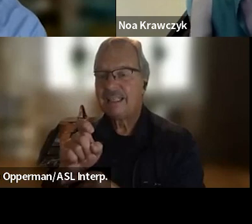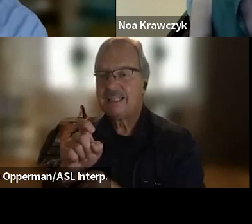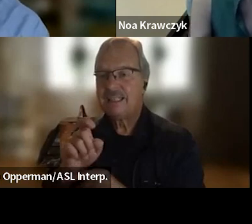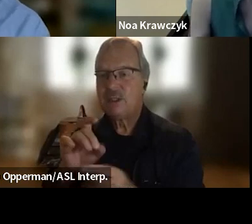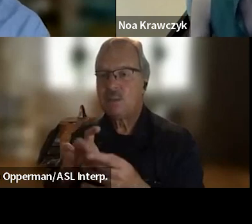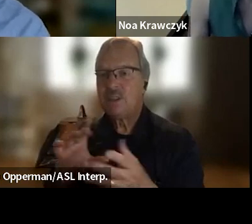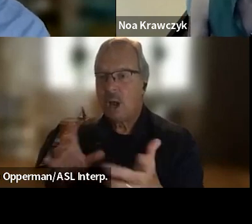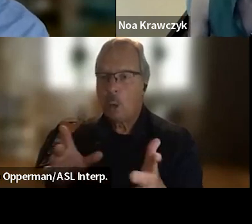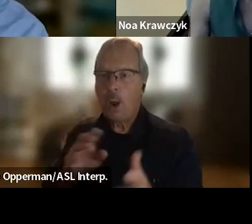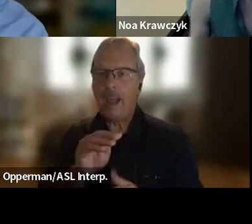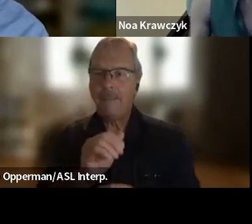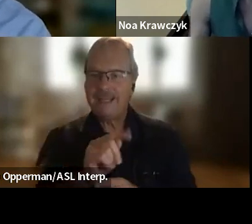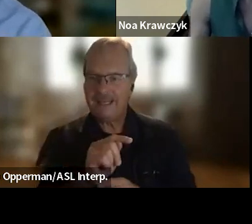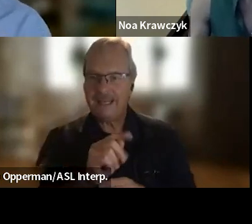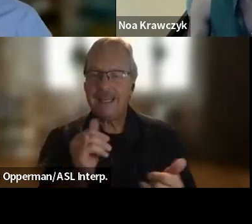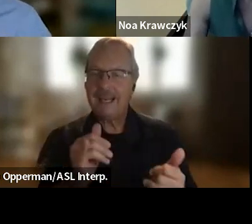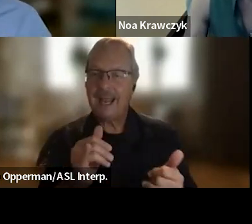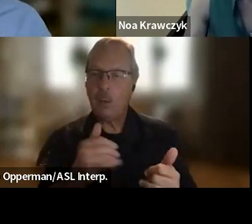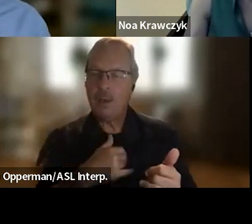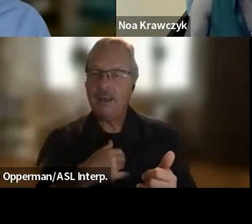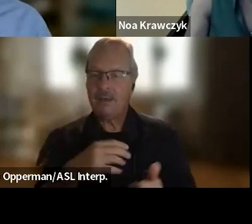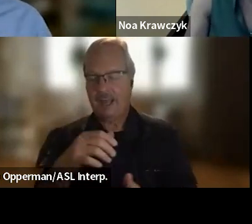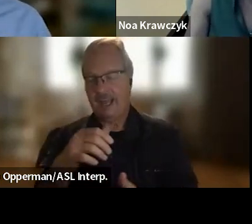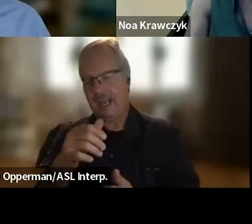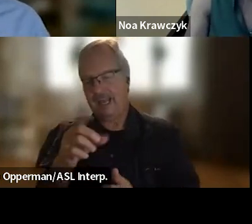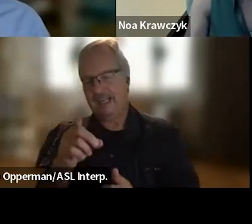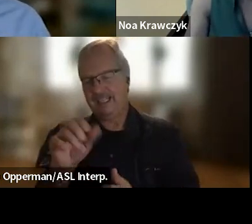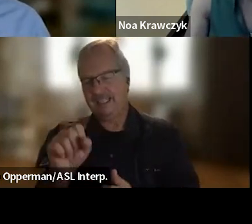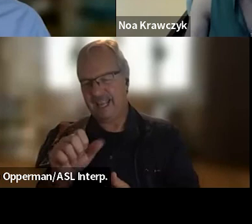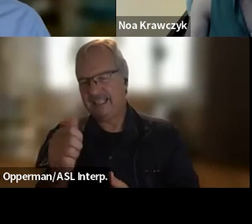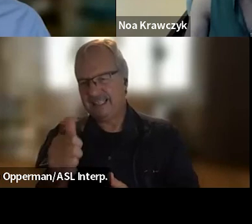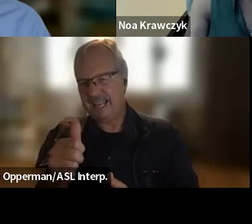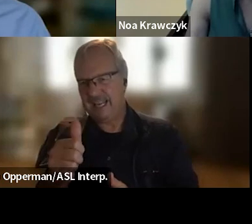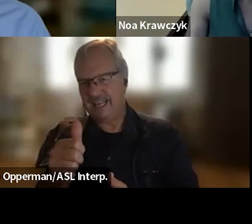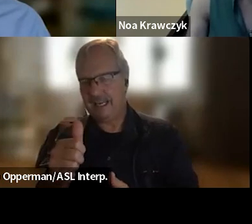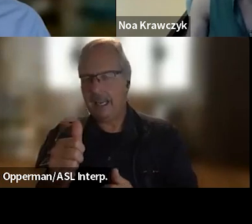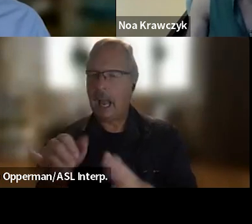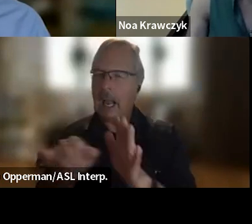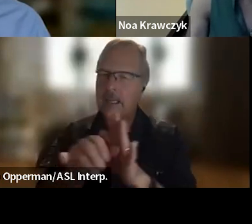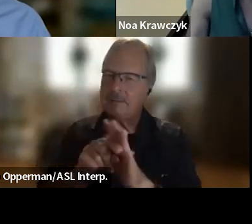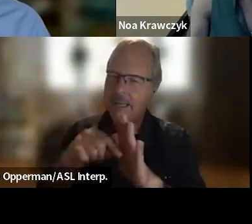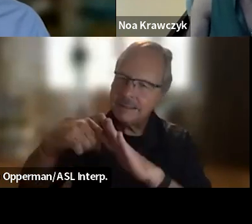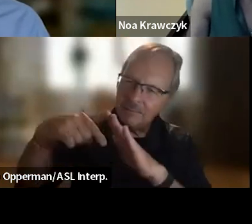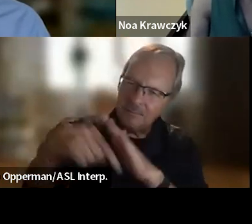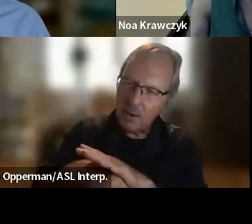But we now implement, we have a dash 10, which helps to identify the severity of substance use. And then depending upon where you score,